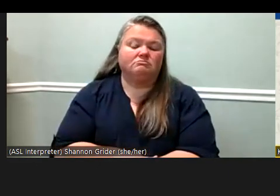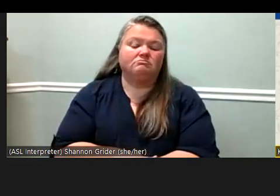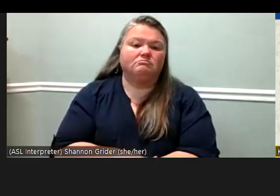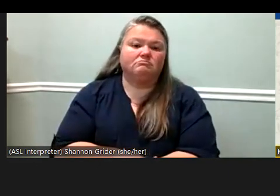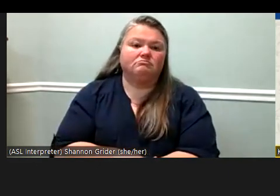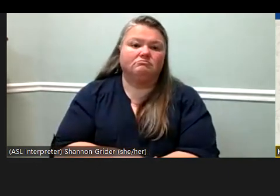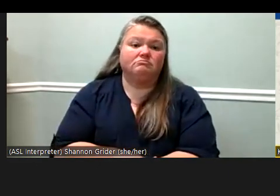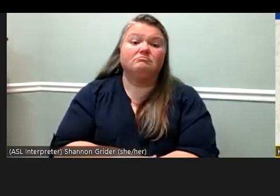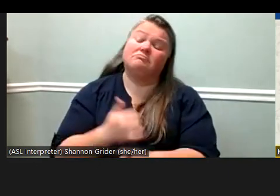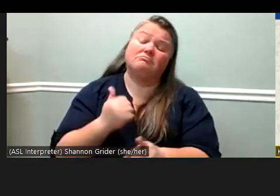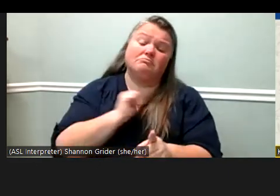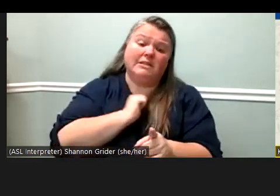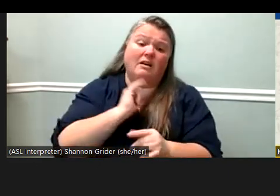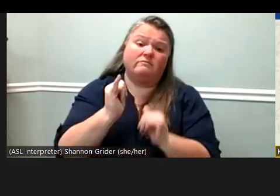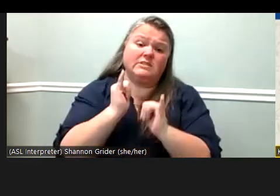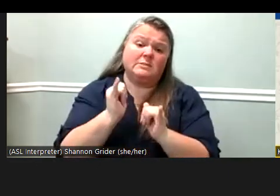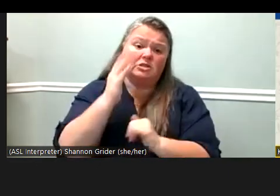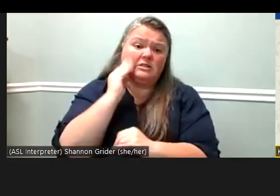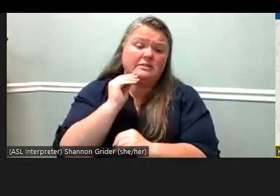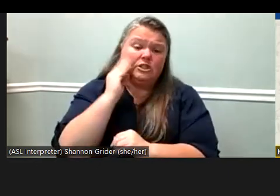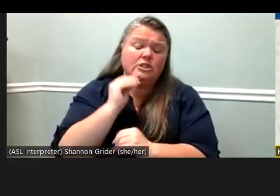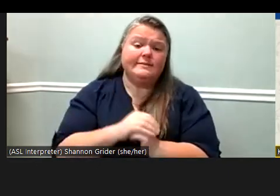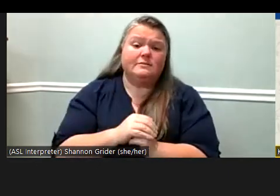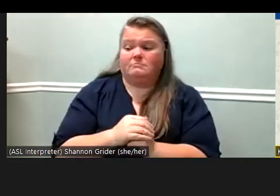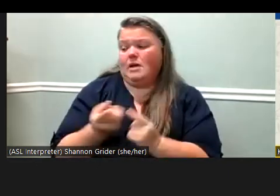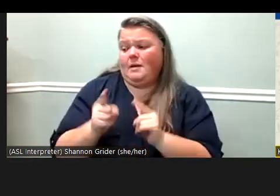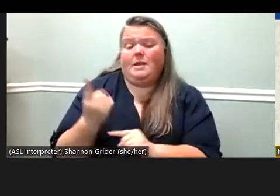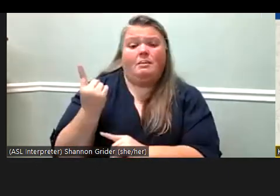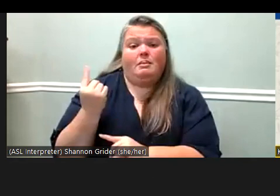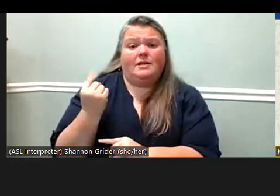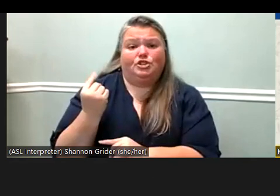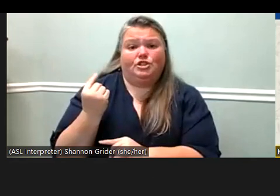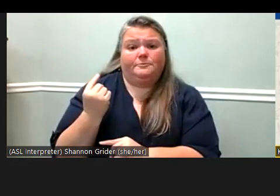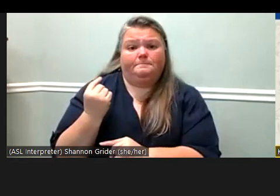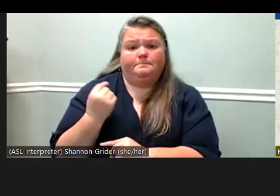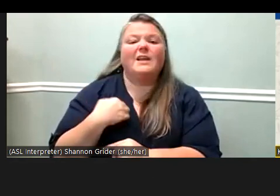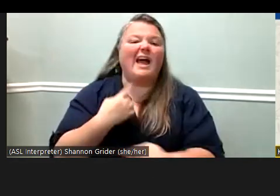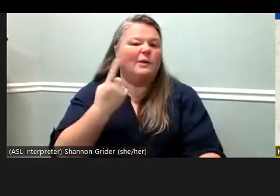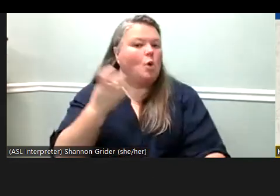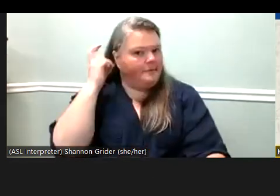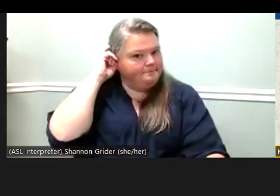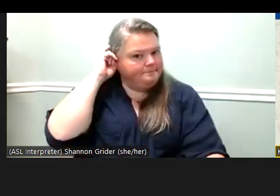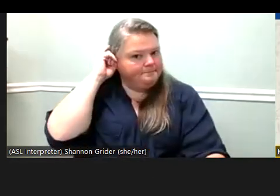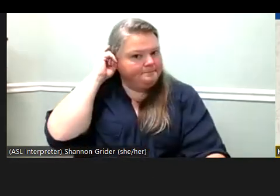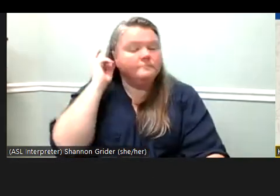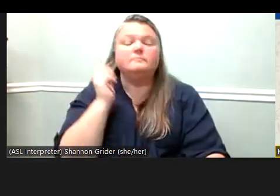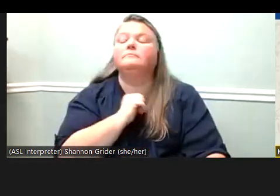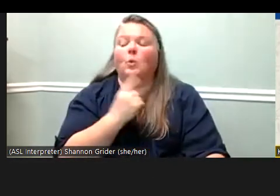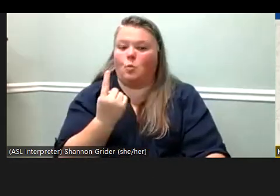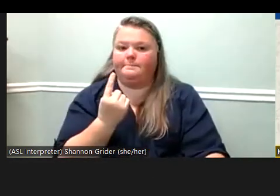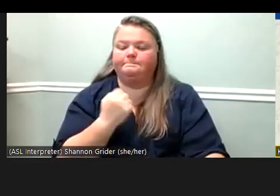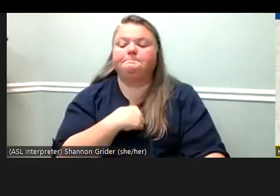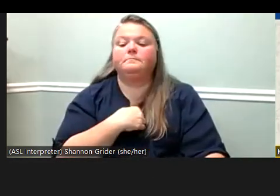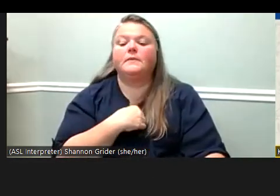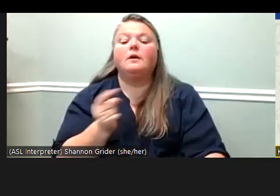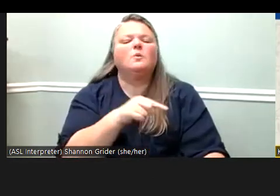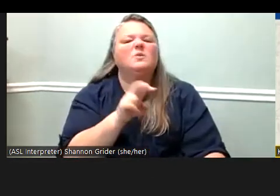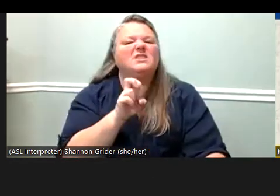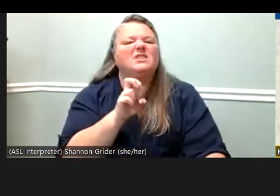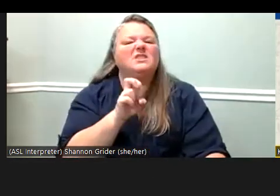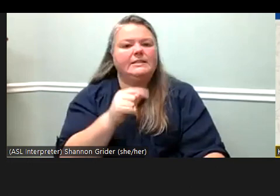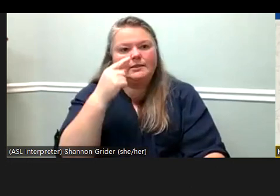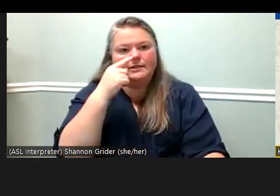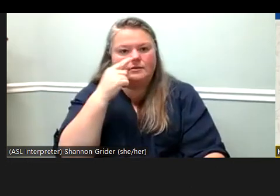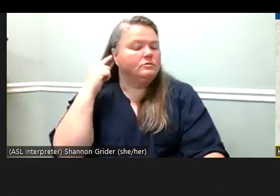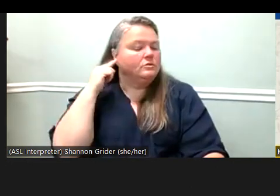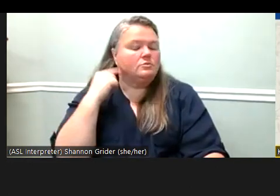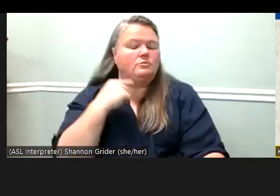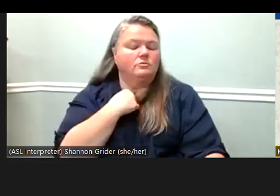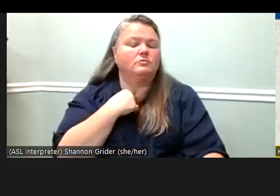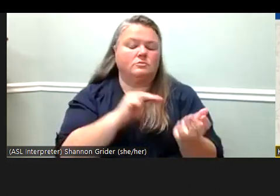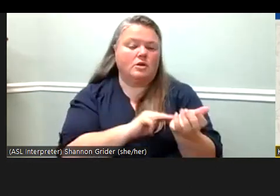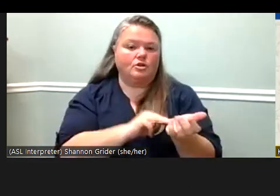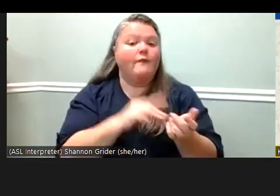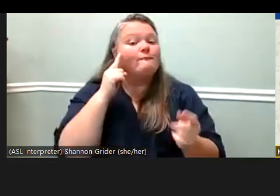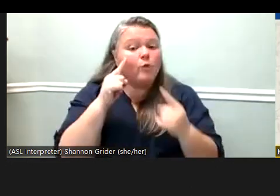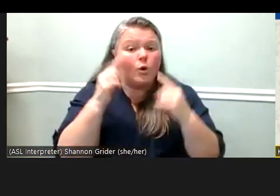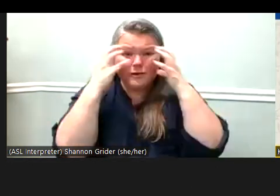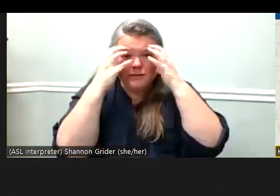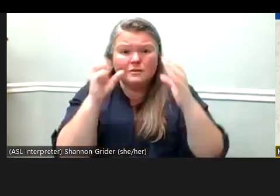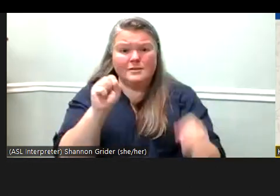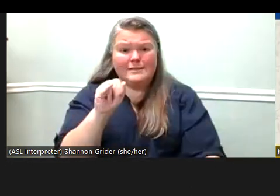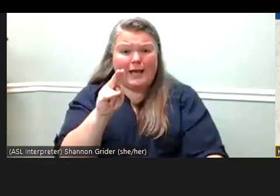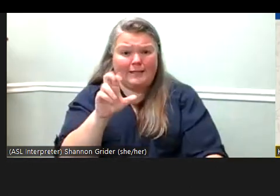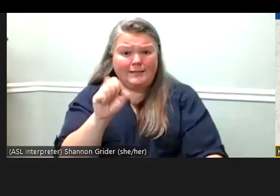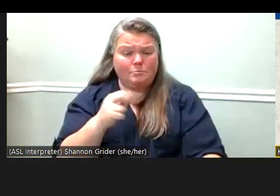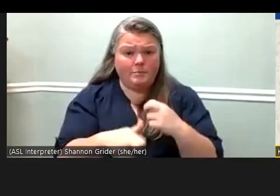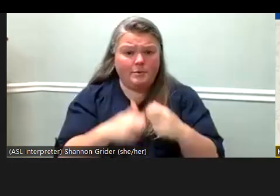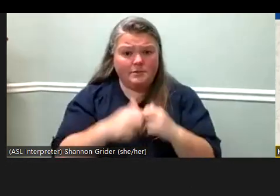WHO YOU'RE SUPPOSED TO TRUST AND THEY'RE TRYING TO FORCE YOU ON TO A TREATMENT PLAN THAT YOU DO NOT WANT OR YOU ARE NOT COMFORTABLE WITH, AND THAT T THAT'S REALLY